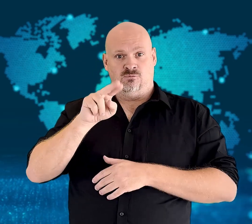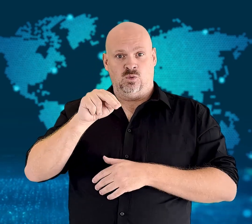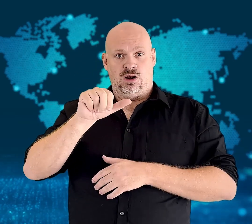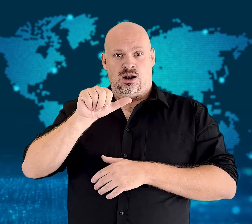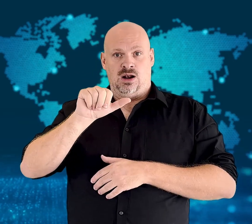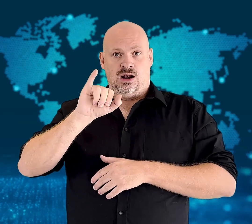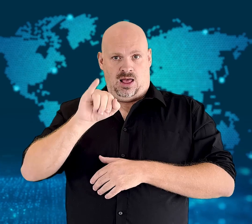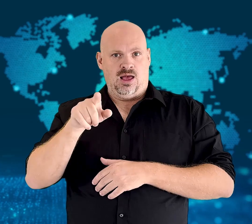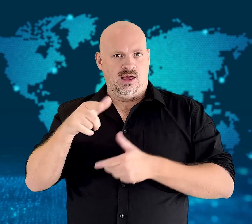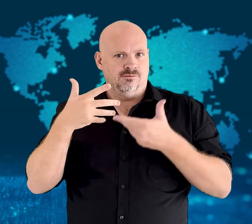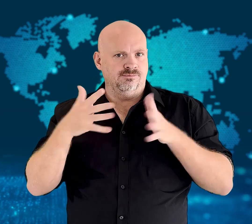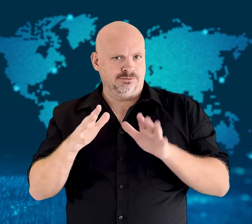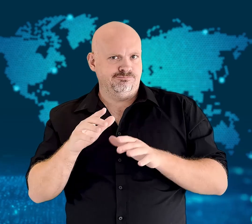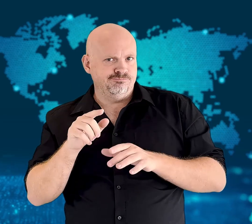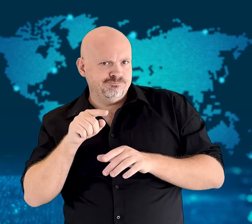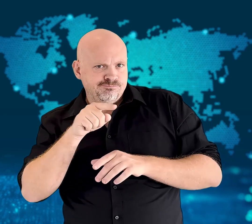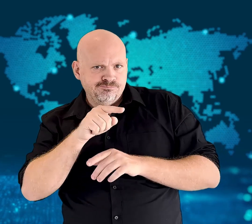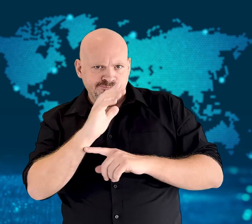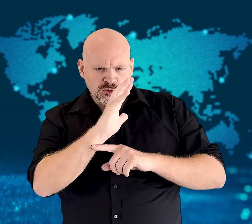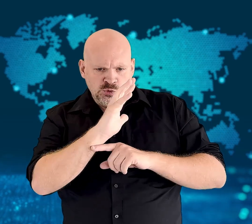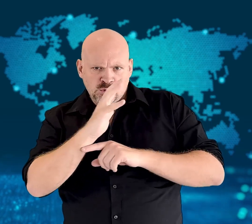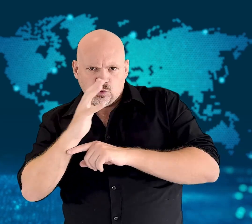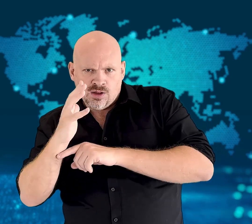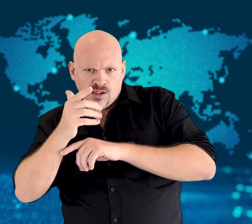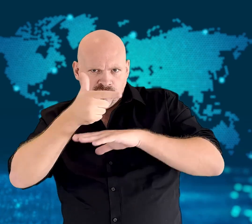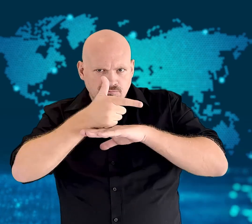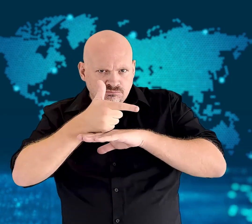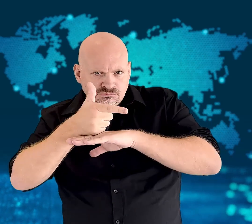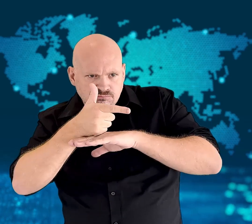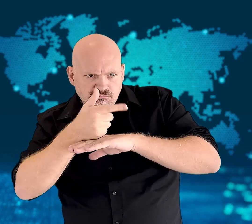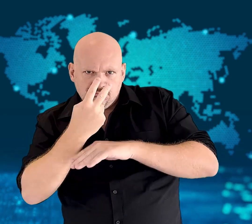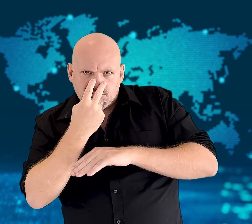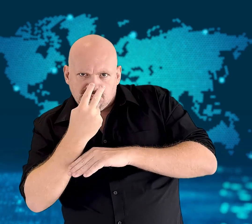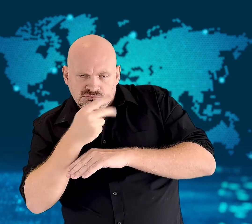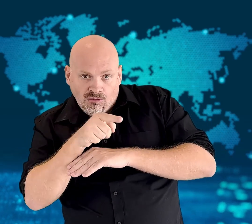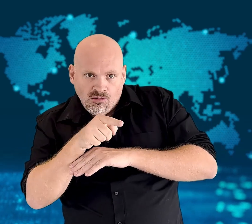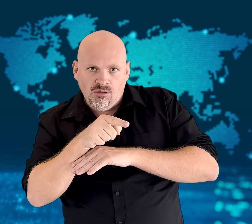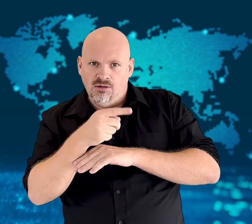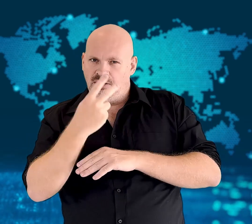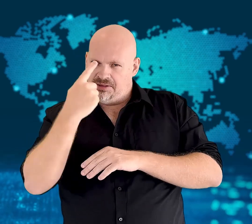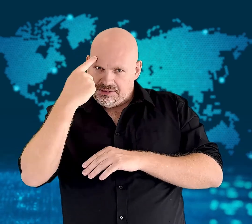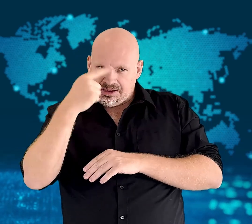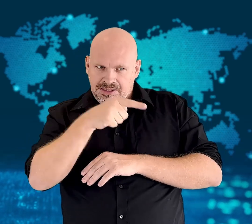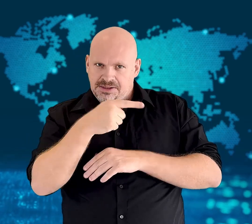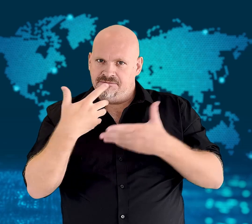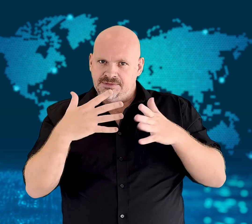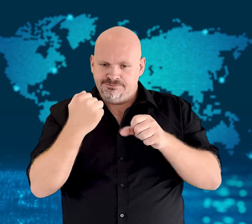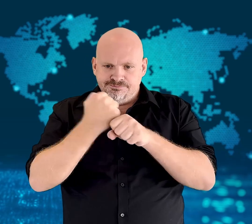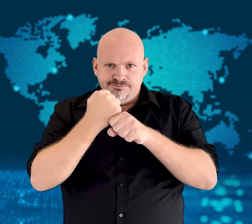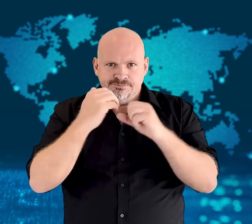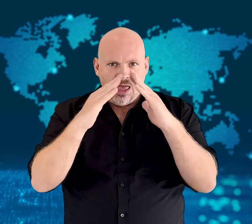It's believed that he planted crops and built houses of thatch and straw.